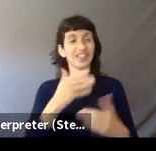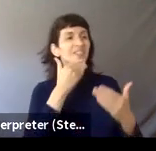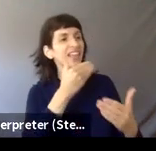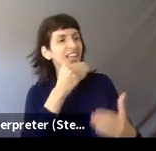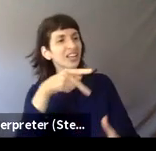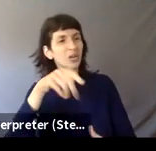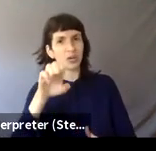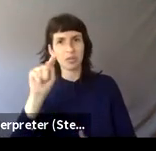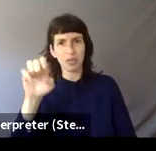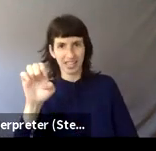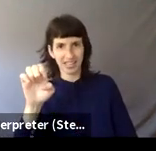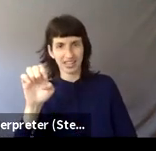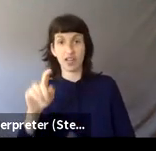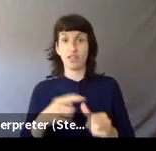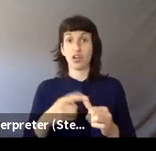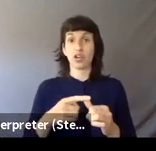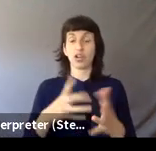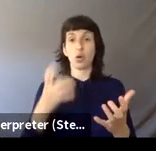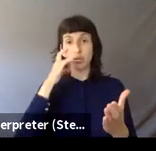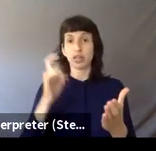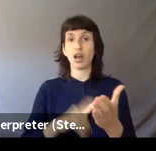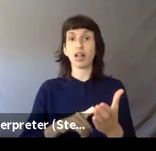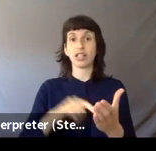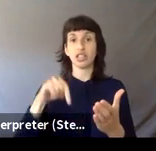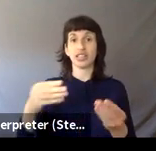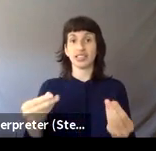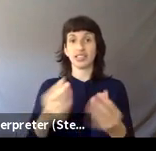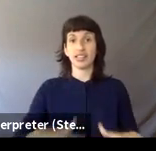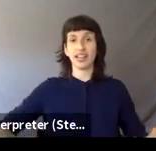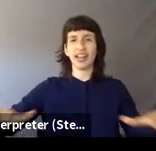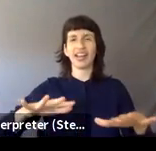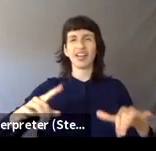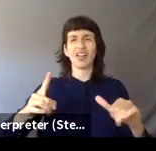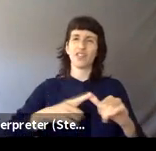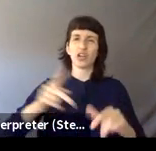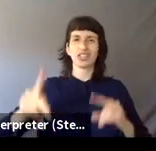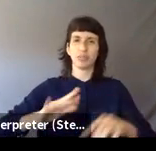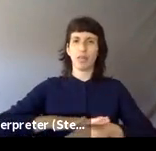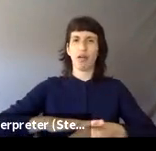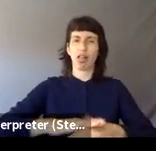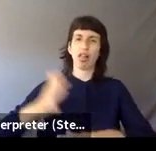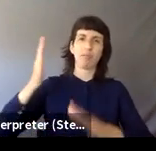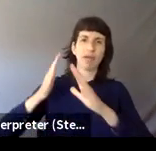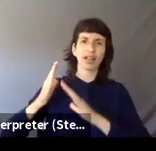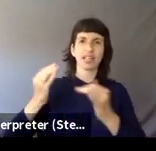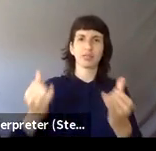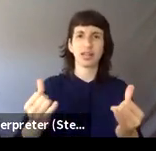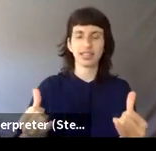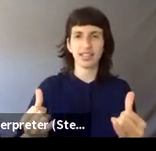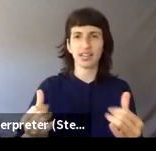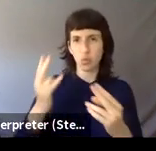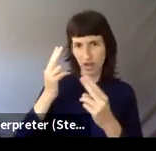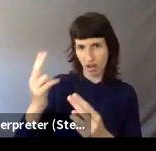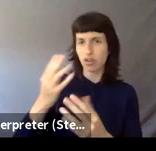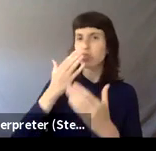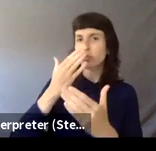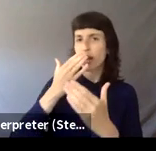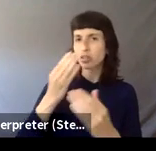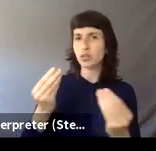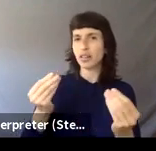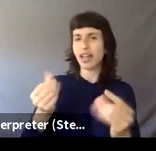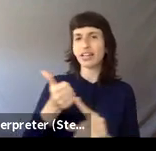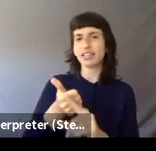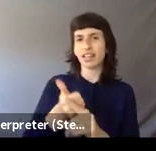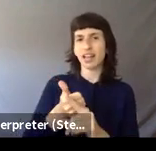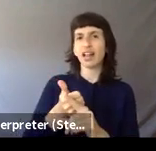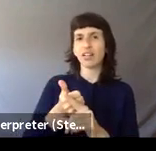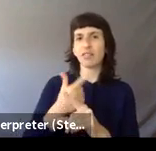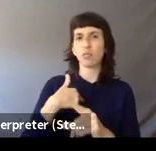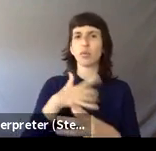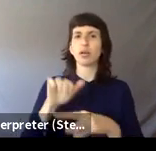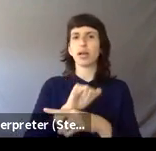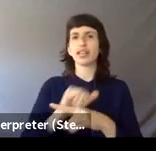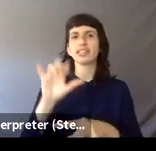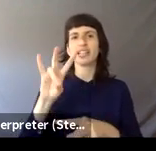Pete: Thanks, Amy. I'm Pete Phillips in the middle of the state and glad that you could all join us for this training.